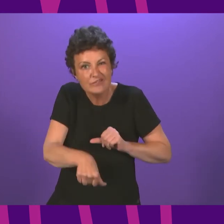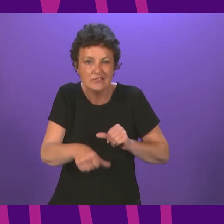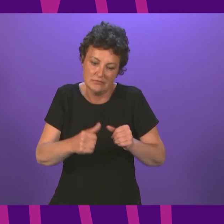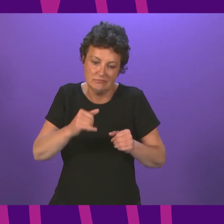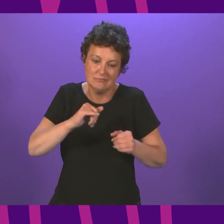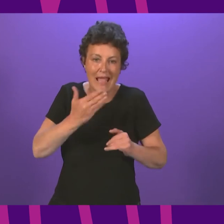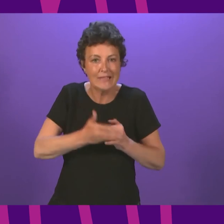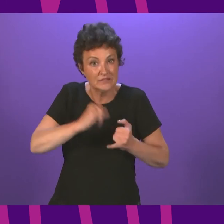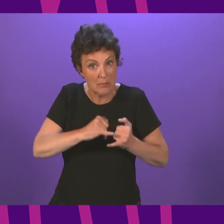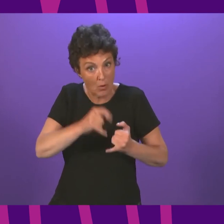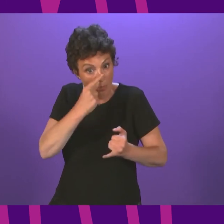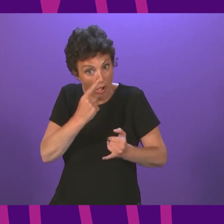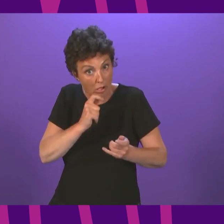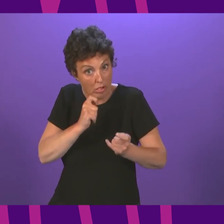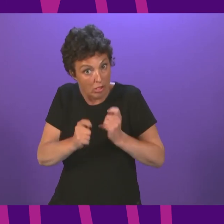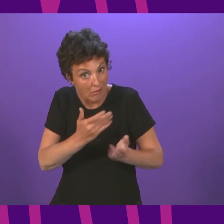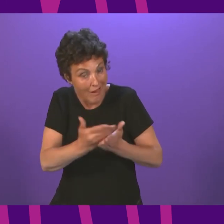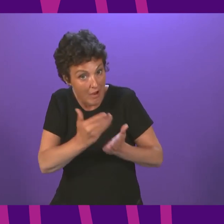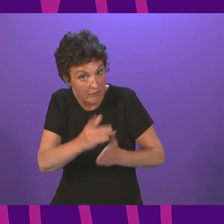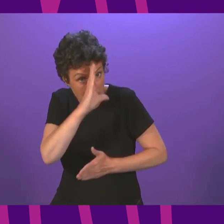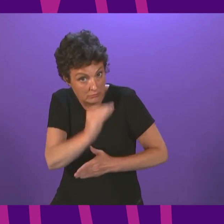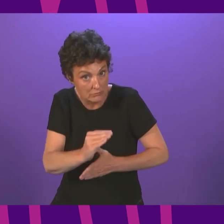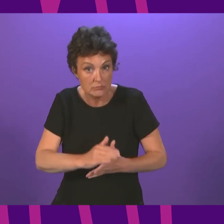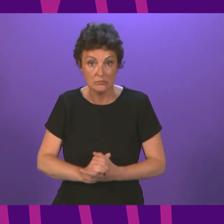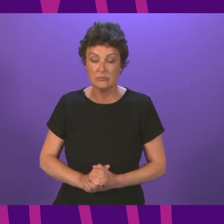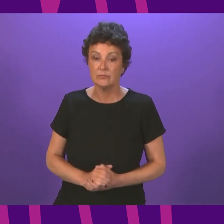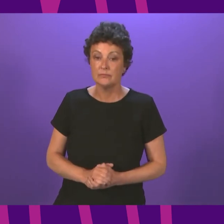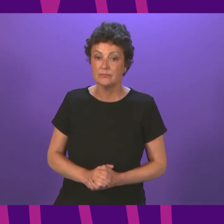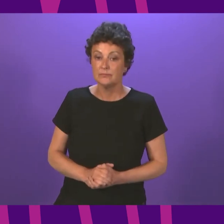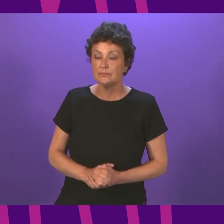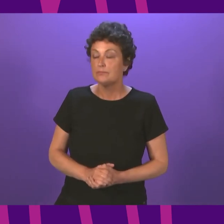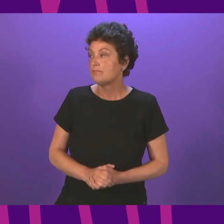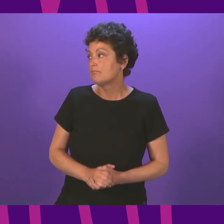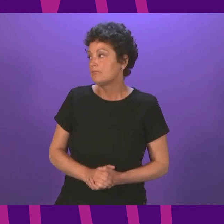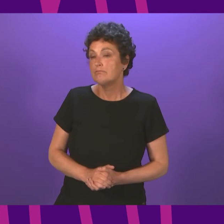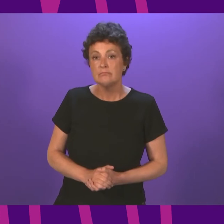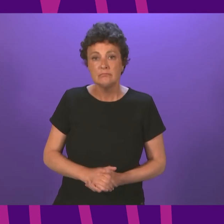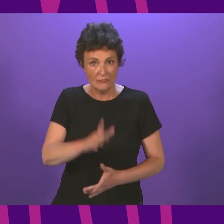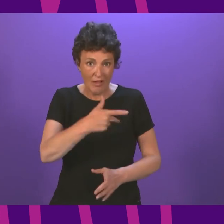those who will be impacted. I believe that the bill makes an important contribution to our national response to the